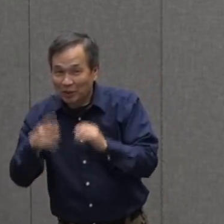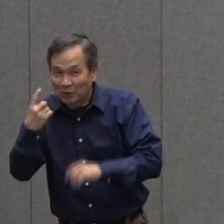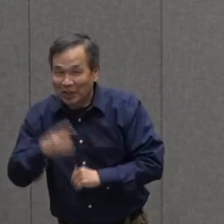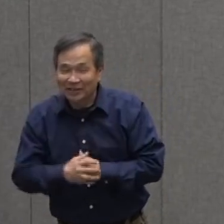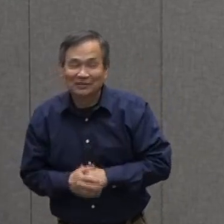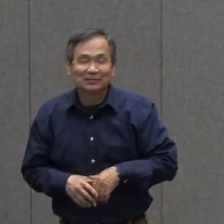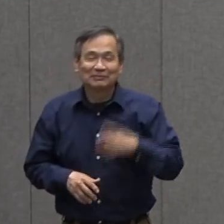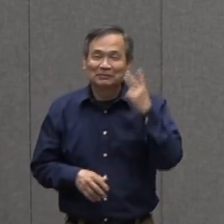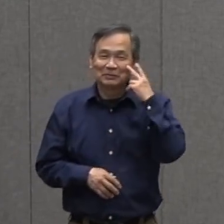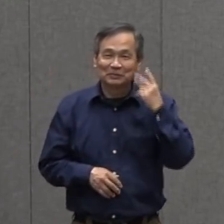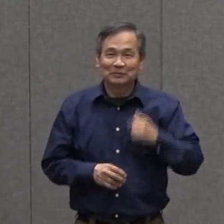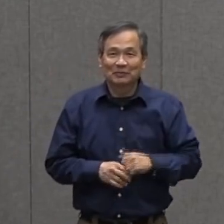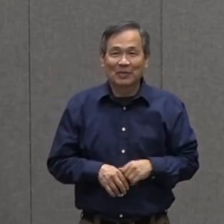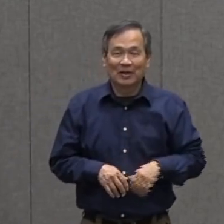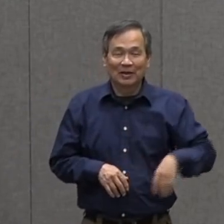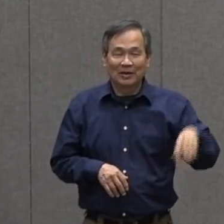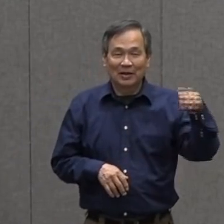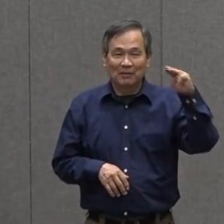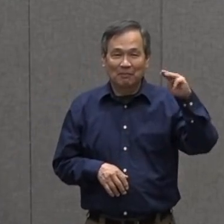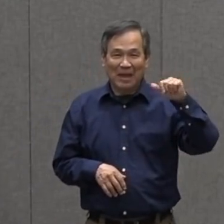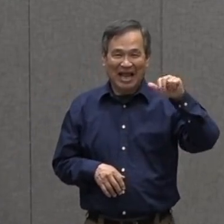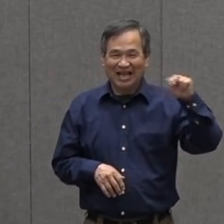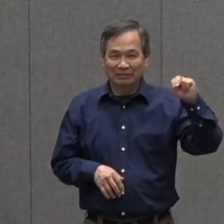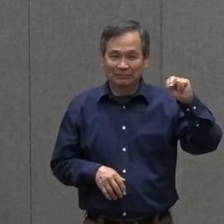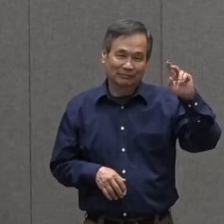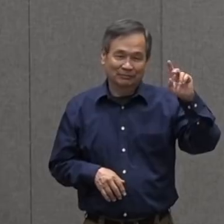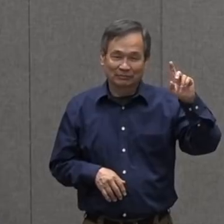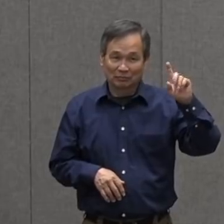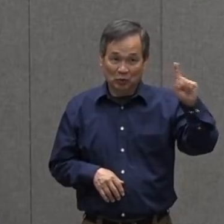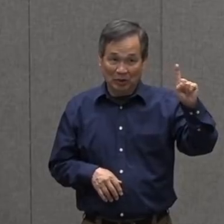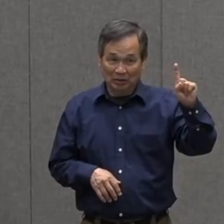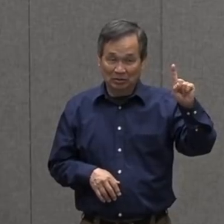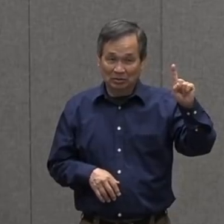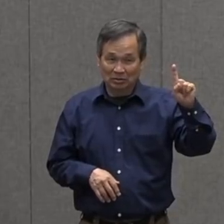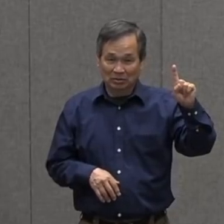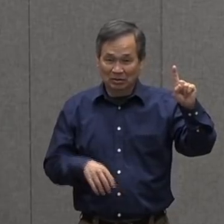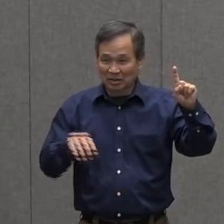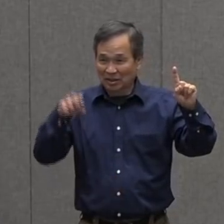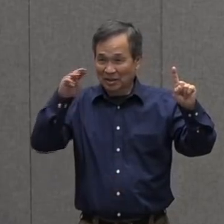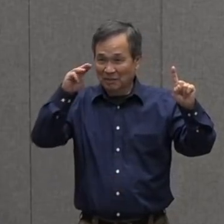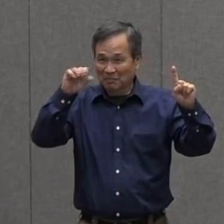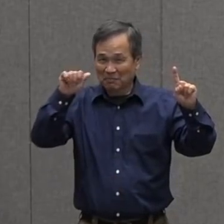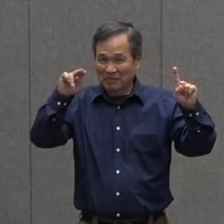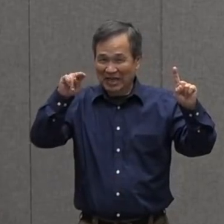Let's look. If I have the word man, am I gonna say mans or men?